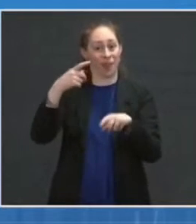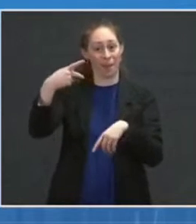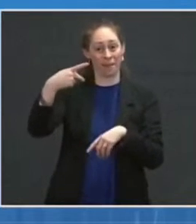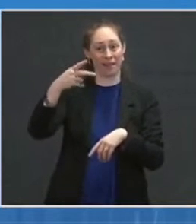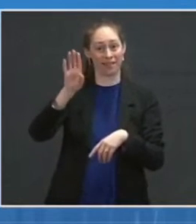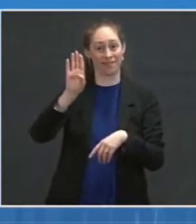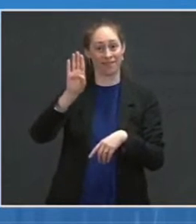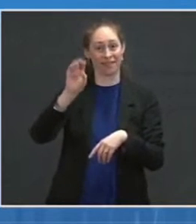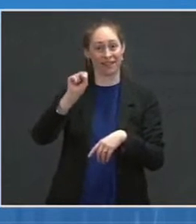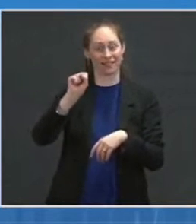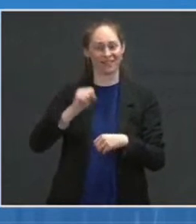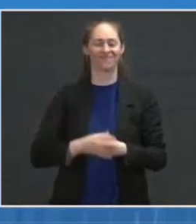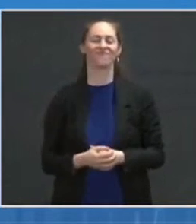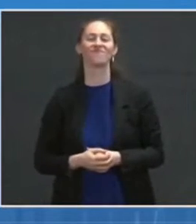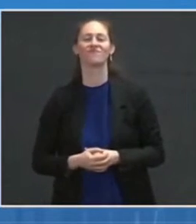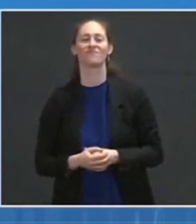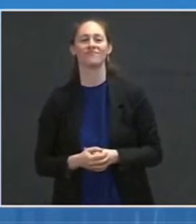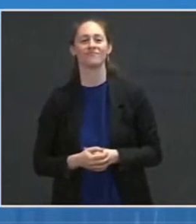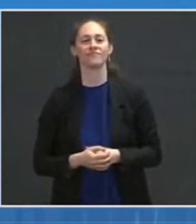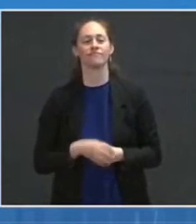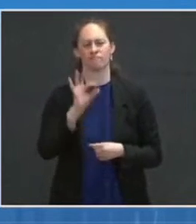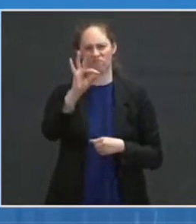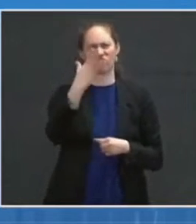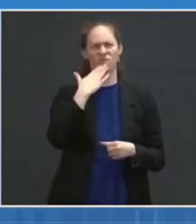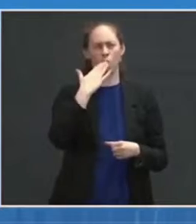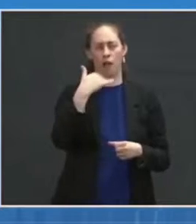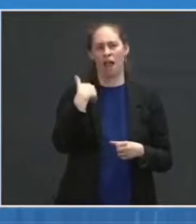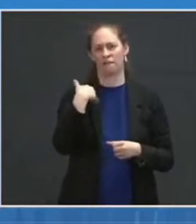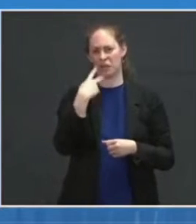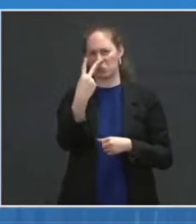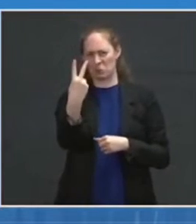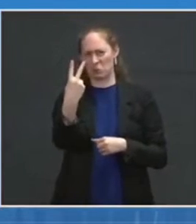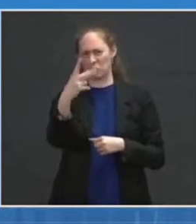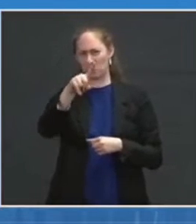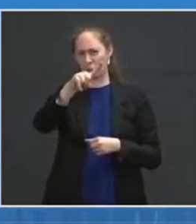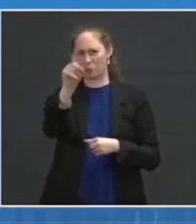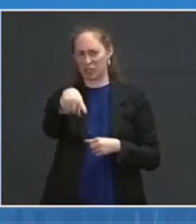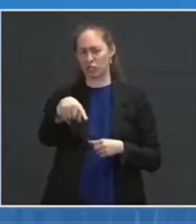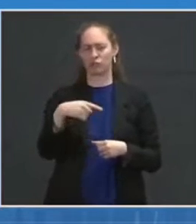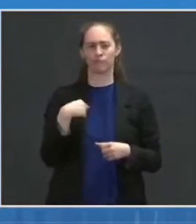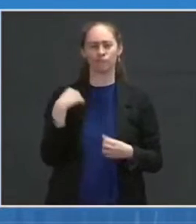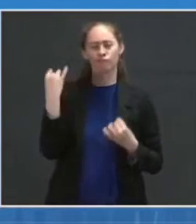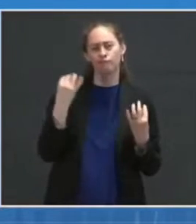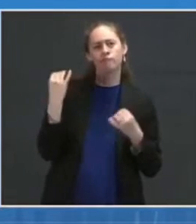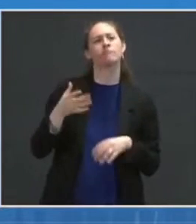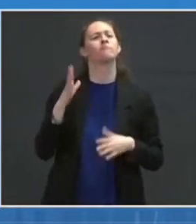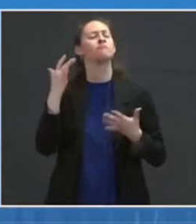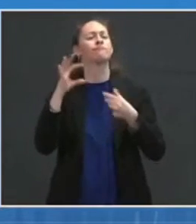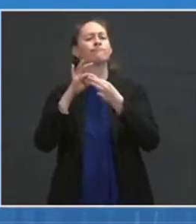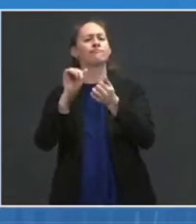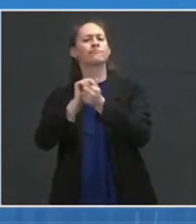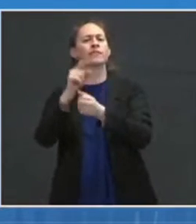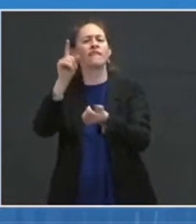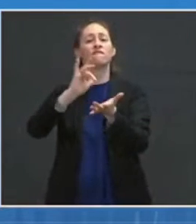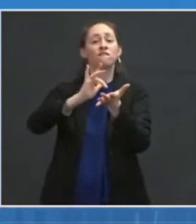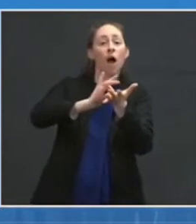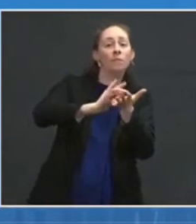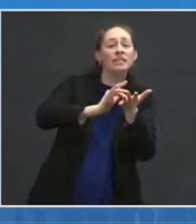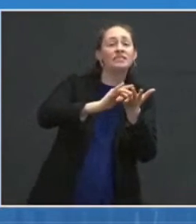QUESTION. PBS. Reporter: THANKS SO MUCH FOR TAKING MY QUESTION. I HAVE TWO QUESTIONS.